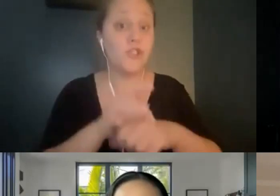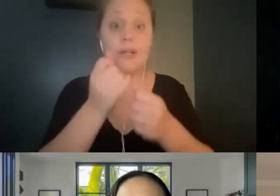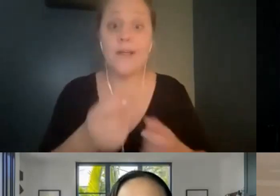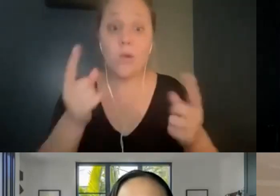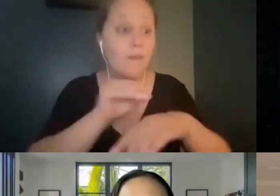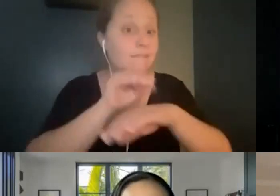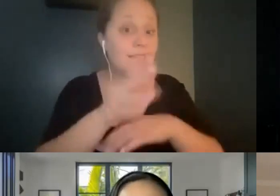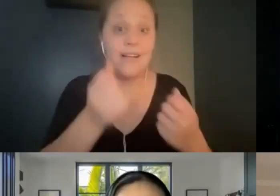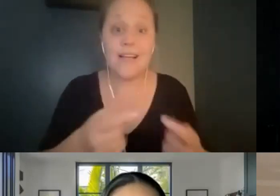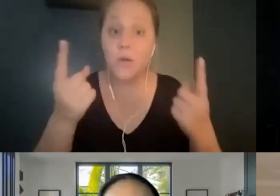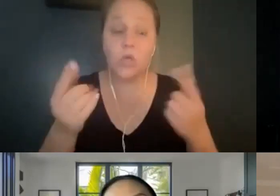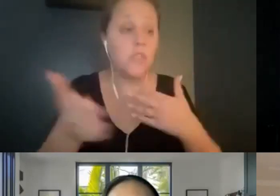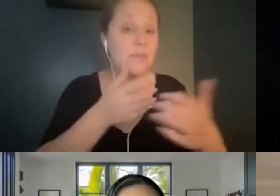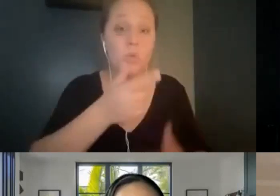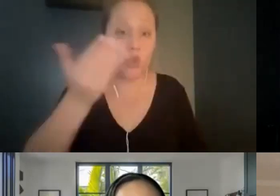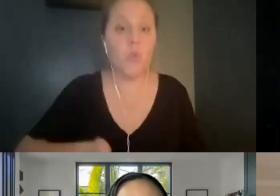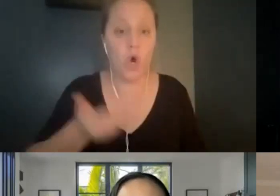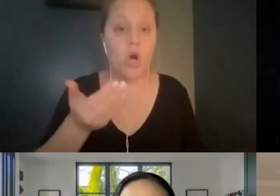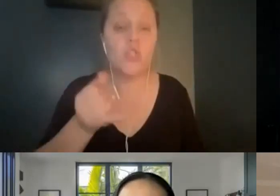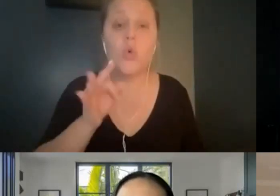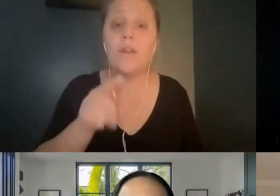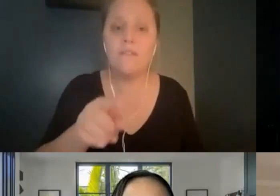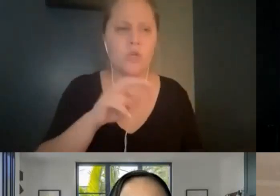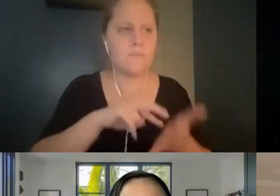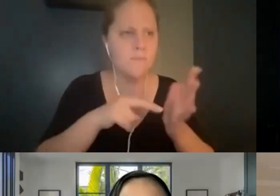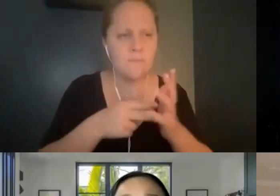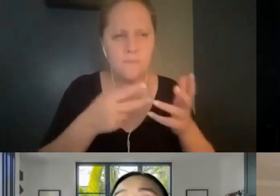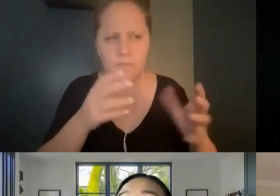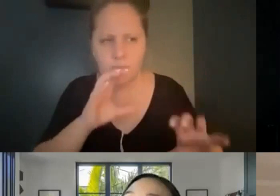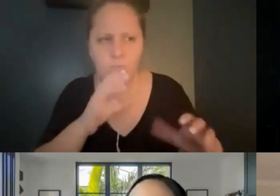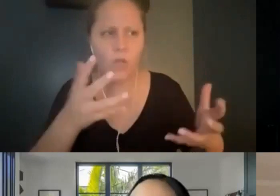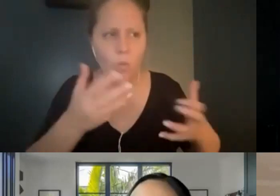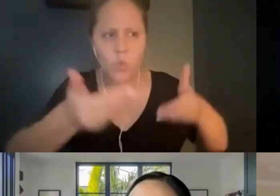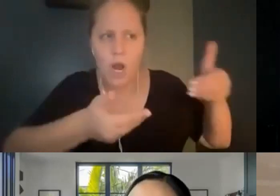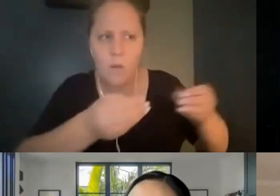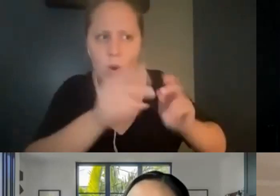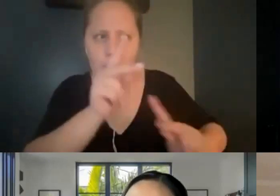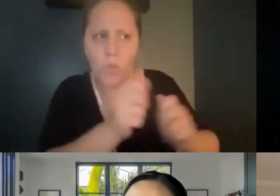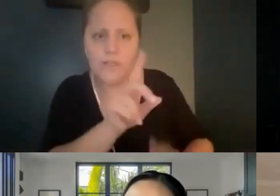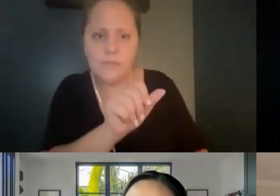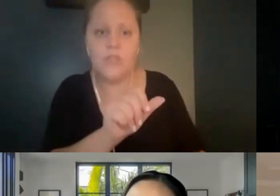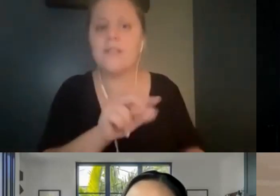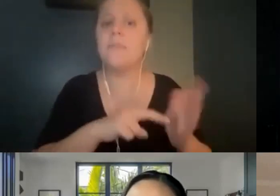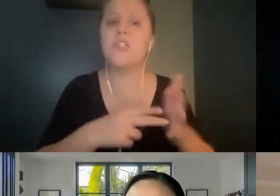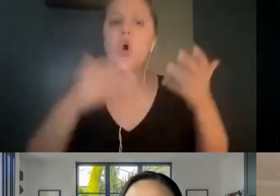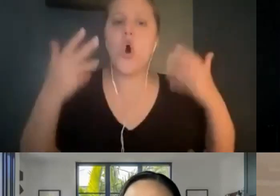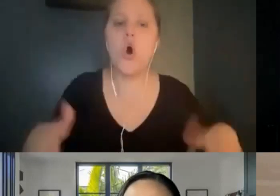So, when you're deliberately and intentionally looking to hire more people with disabilities, you're automatically getting that diversity factor.